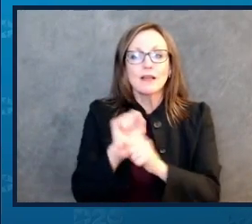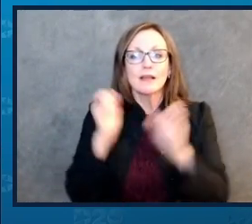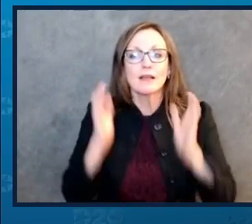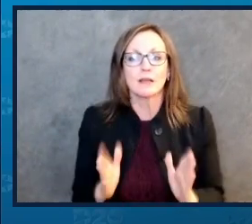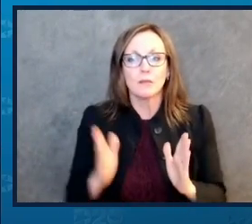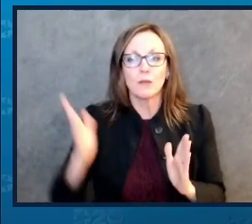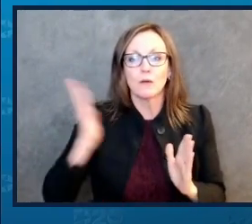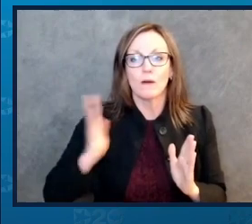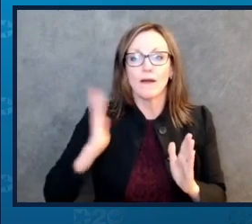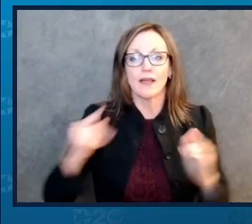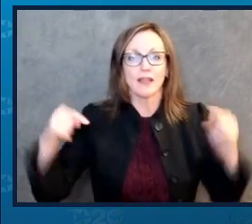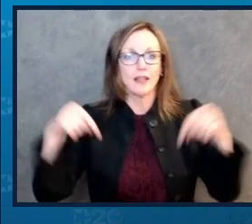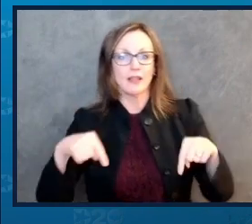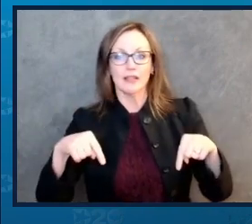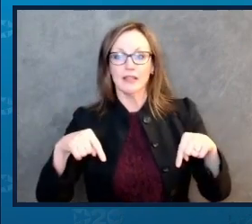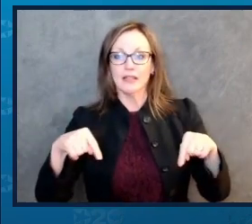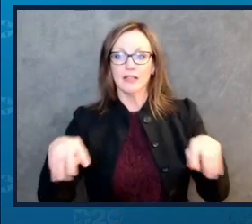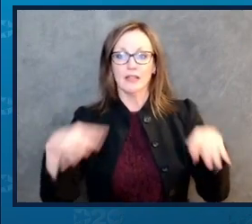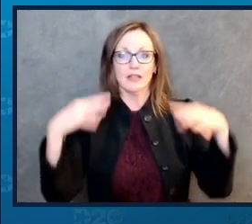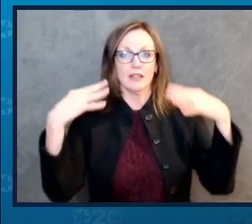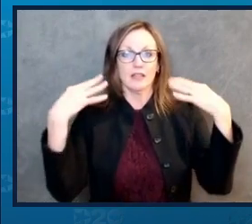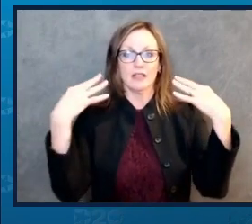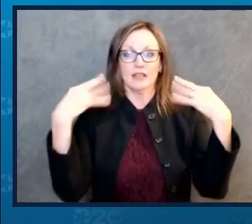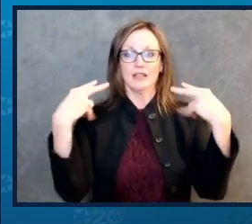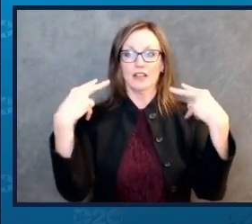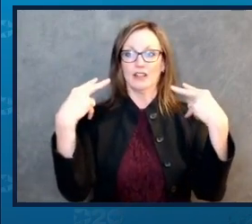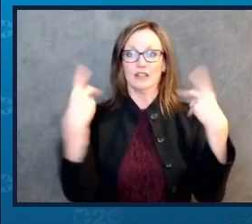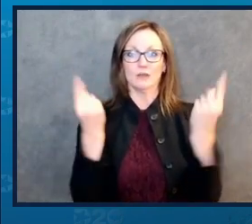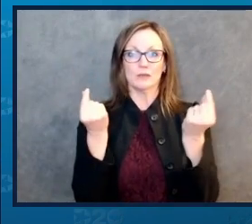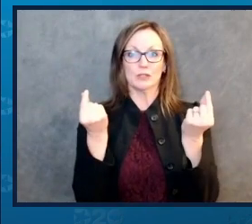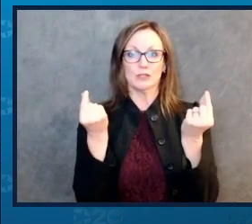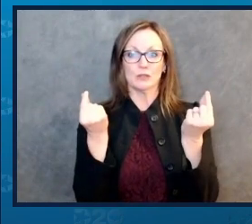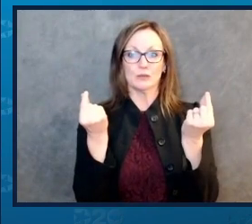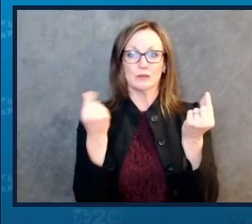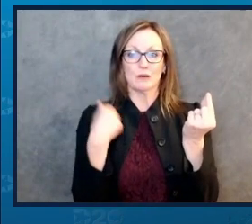THE CALL WAS TO FURLOUGH EVERYBODY.